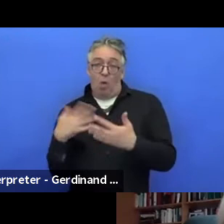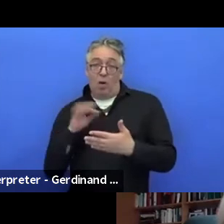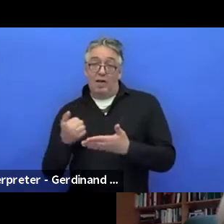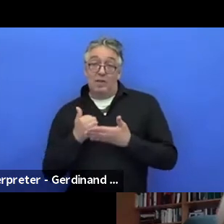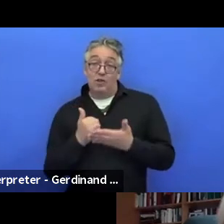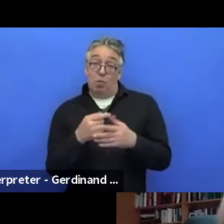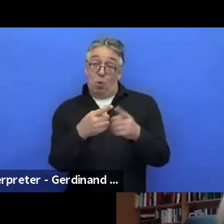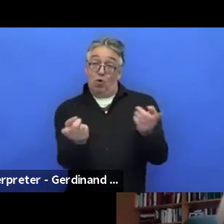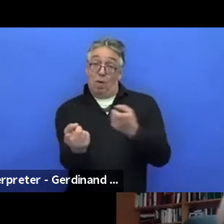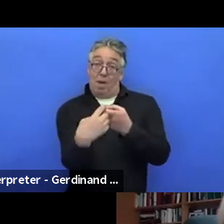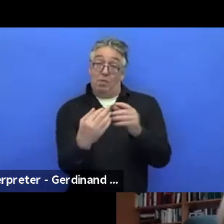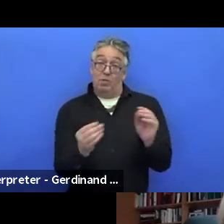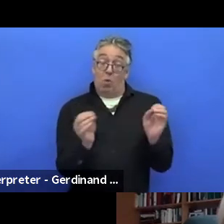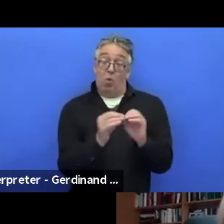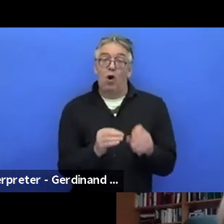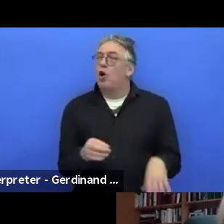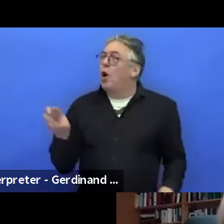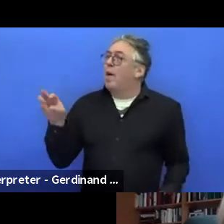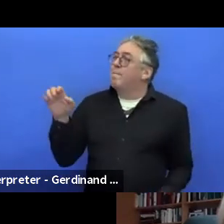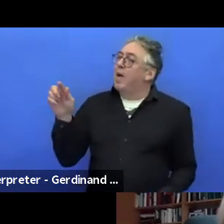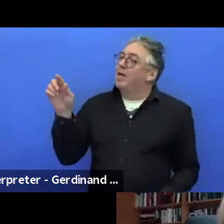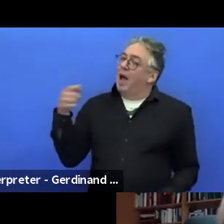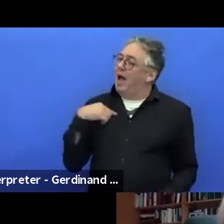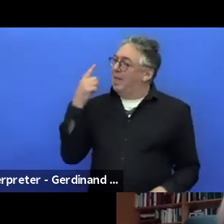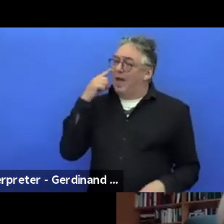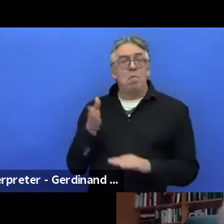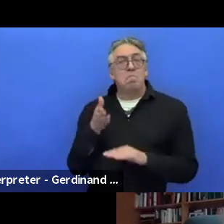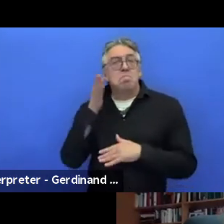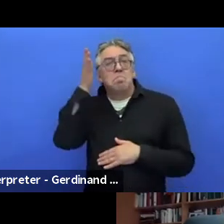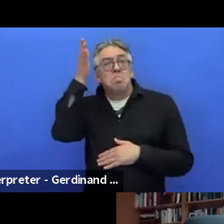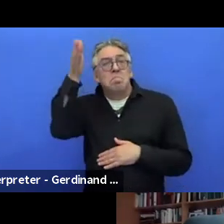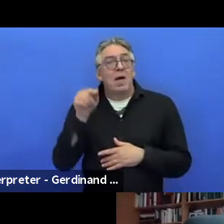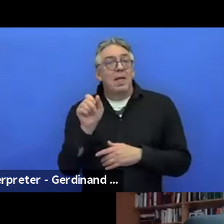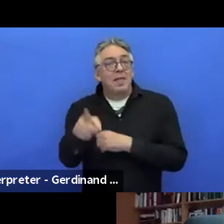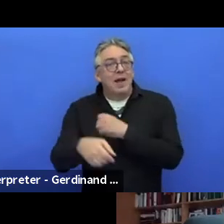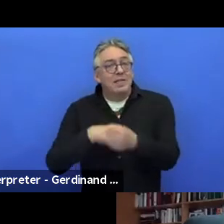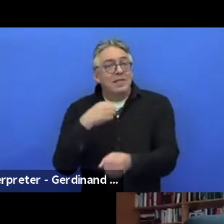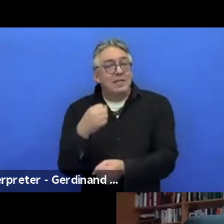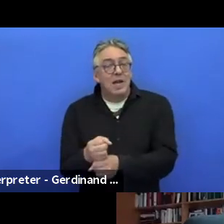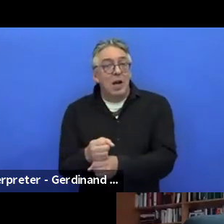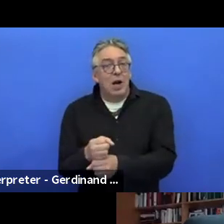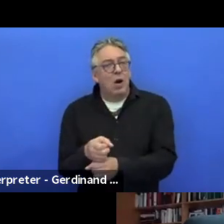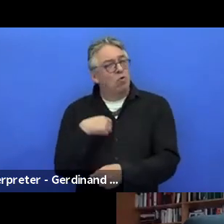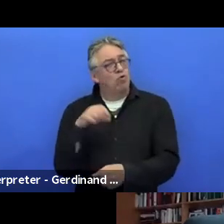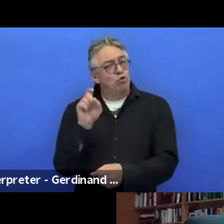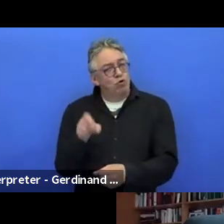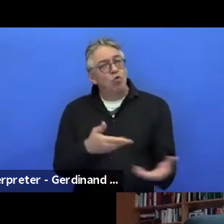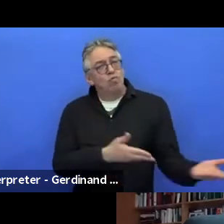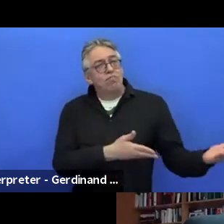One reflection I have is at another workshop, we'll include a National Ombudsman so his perspective is there